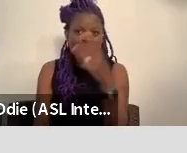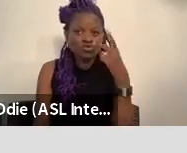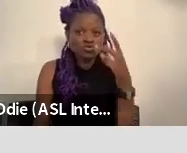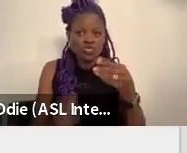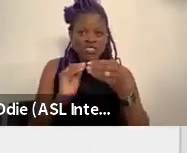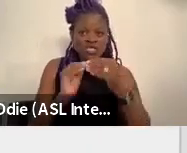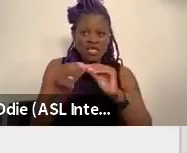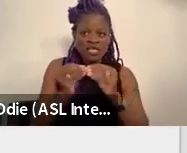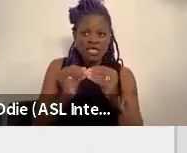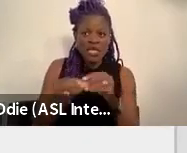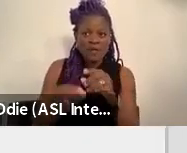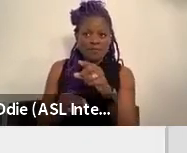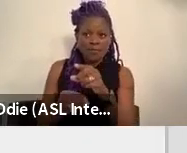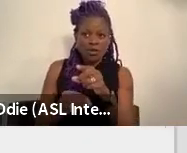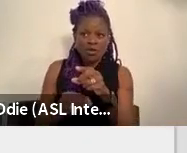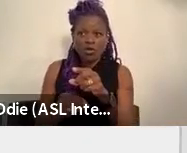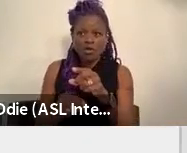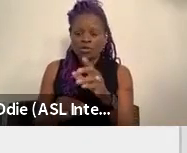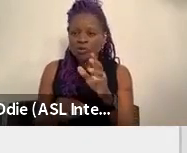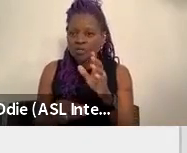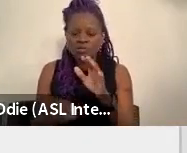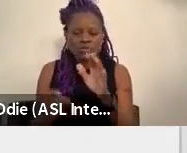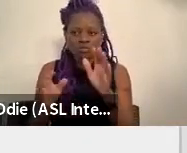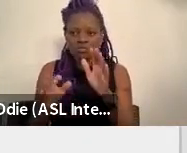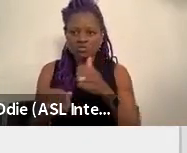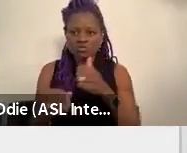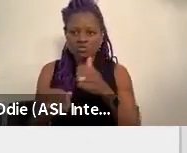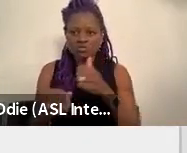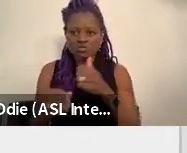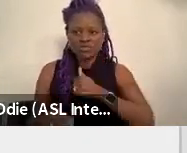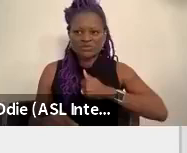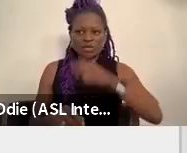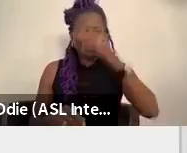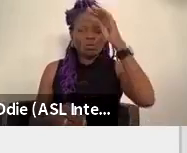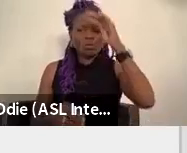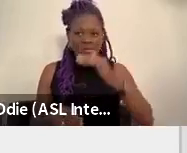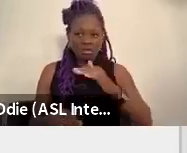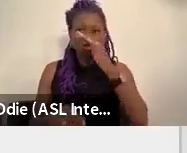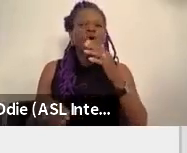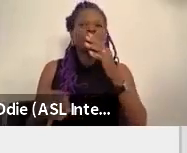hit the 50 sorry, we have hit the 50 percent mark in terms